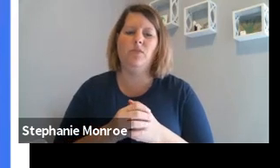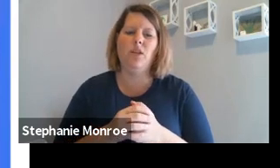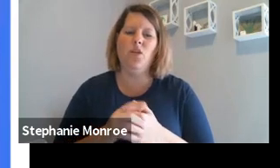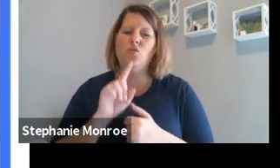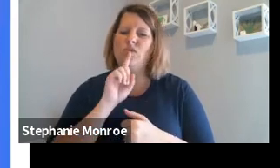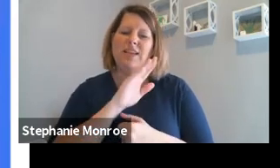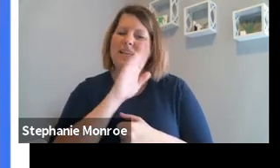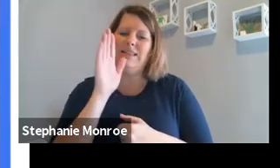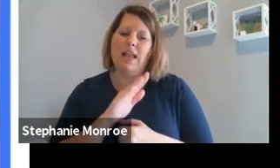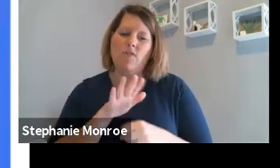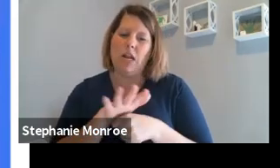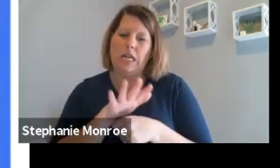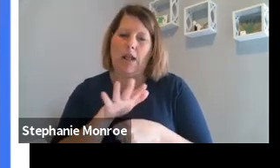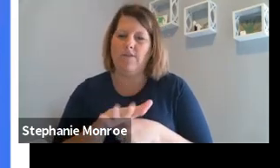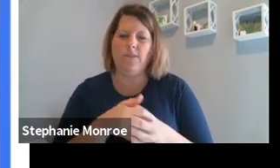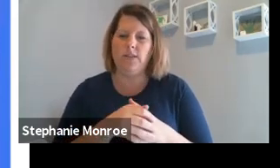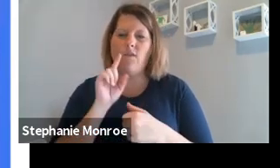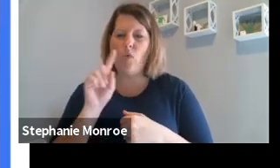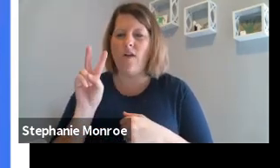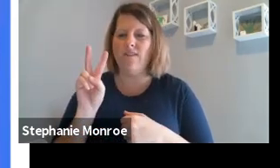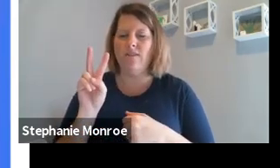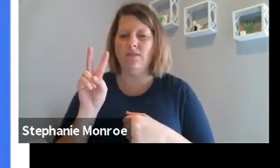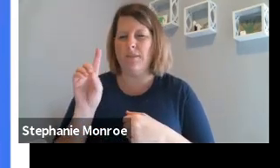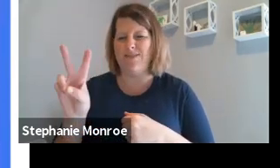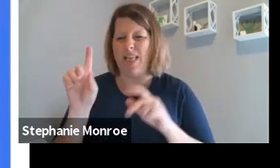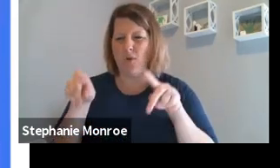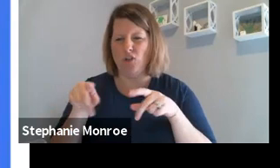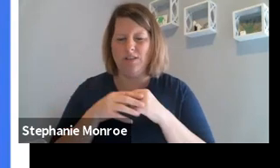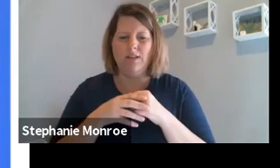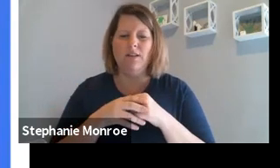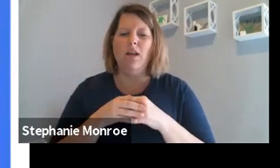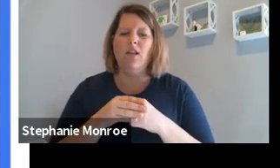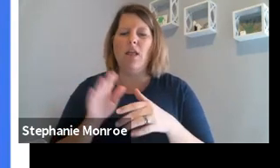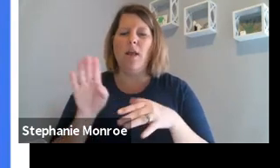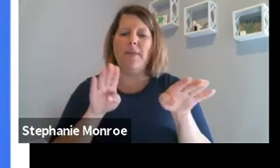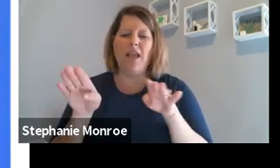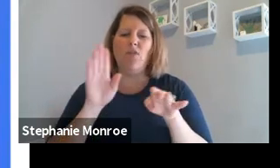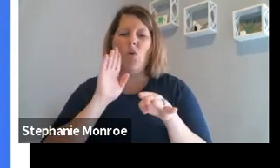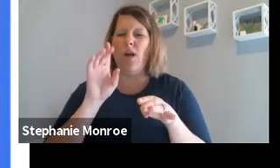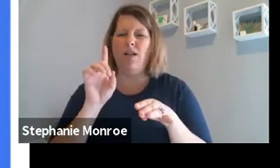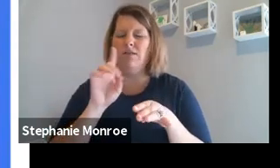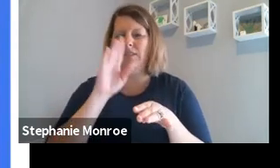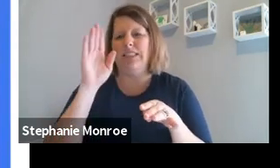what I mean by that is that the behavior always will fall, short of what is expected,